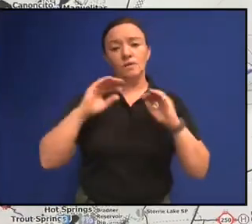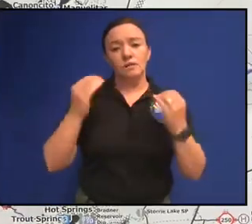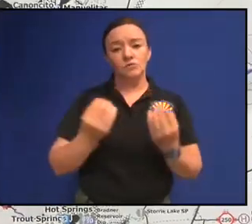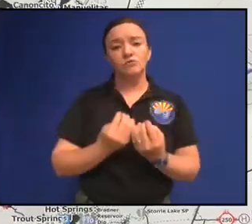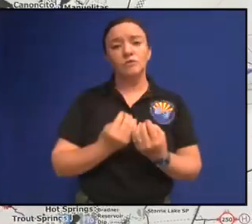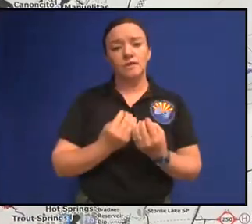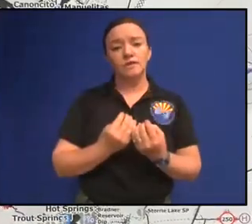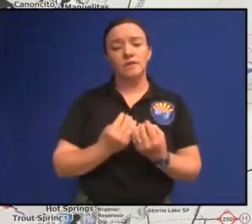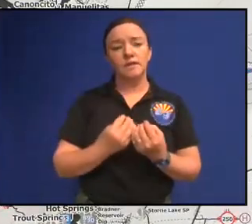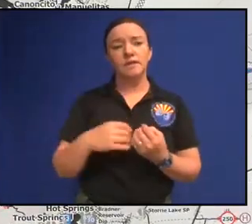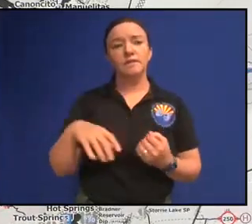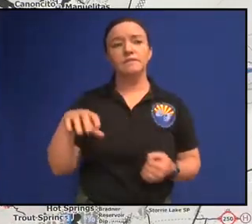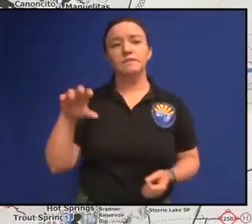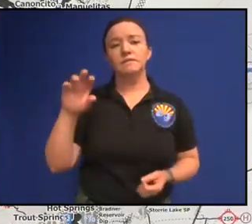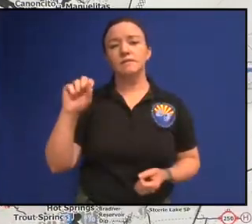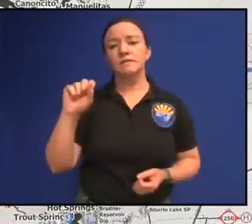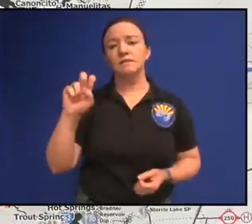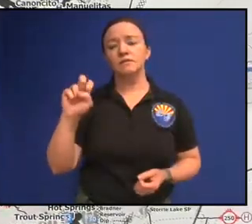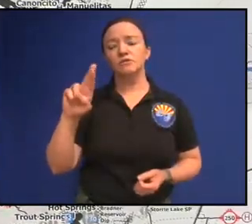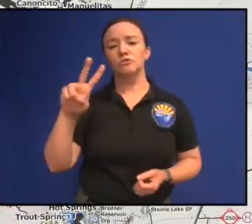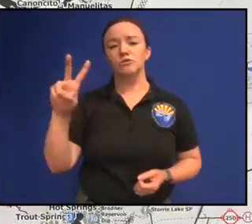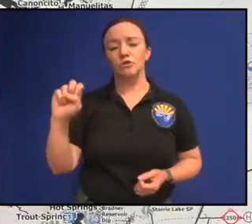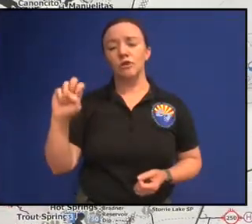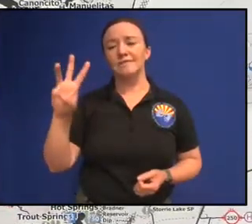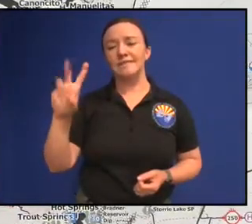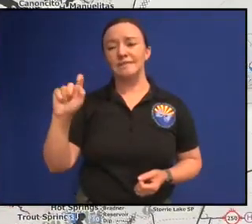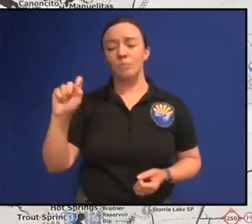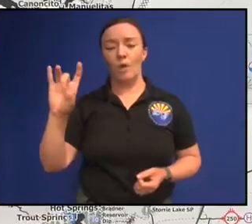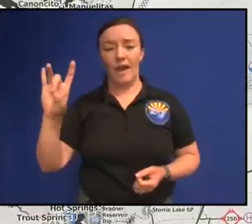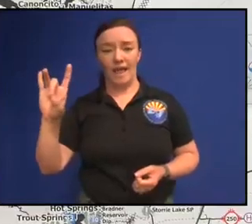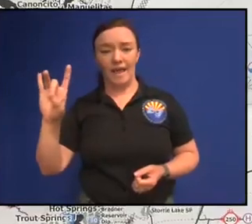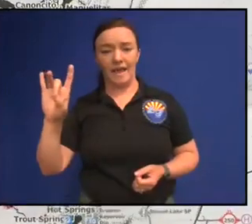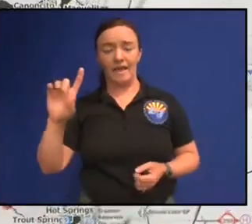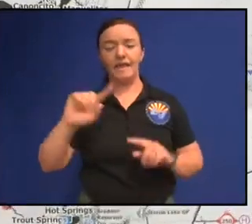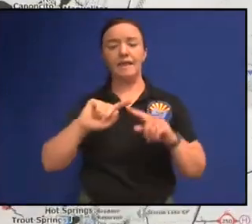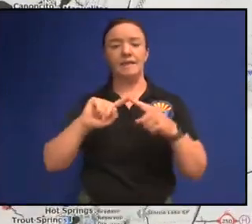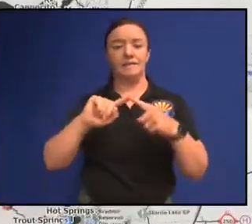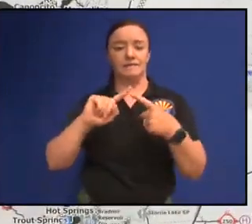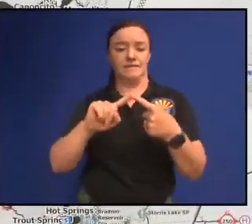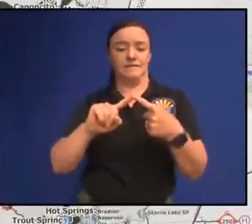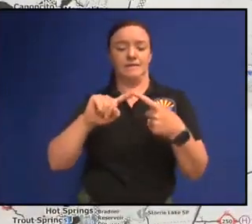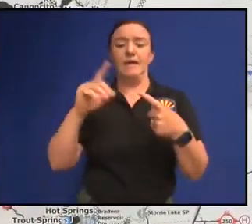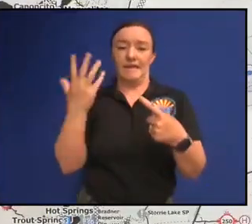BE HERE SHORTLY. WE HAVE A LOT OF LOCAL VOLUNTEERS AND